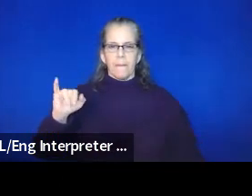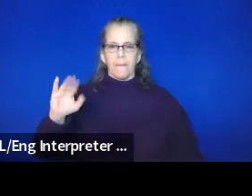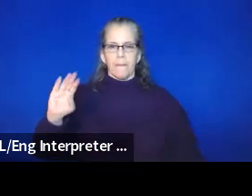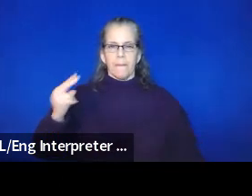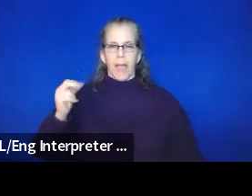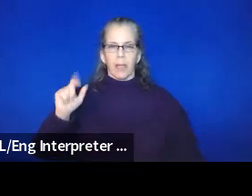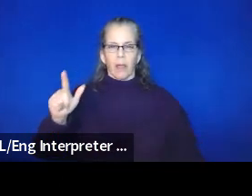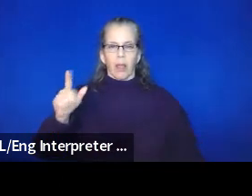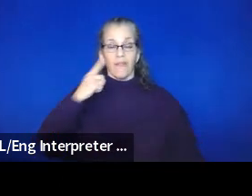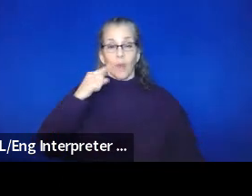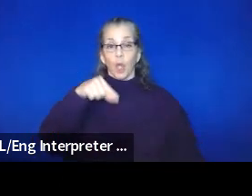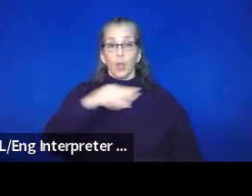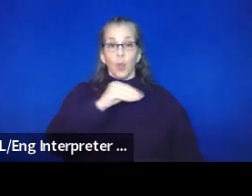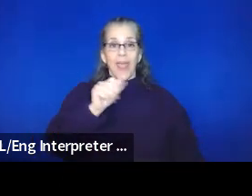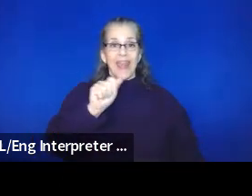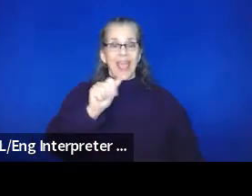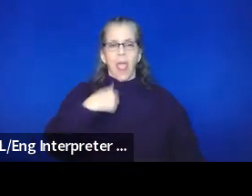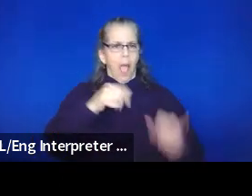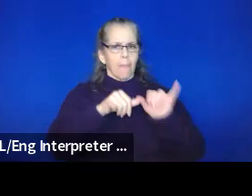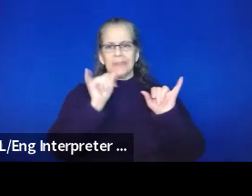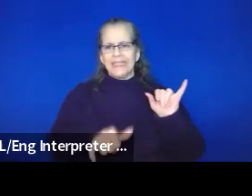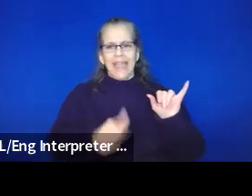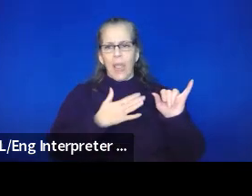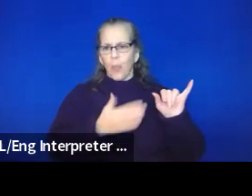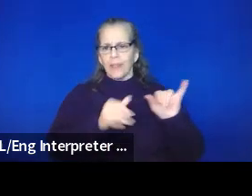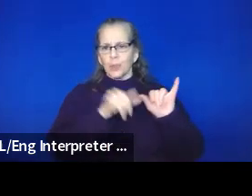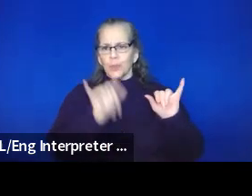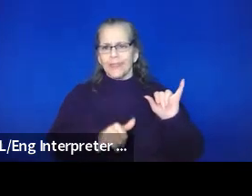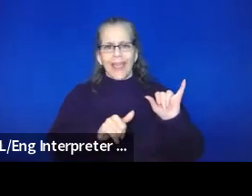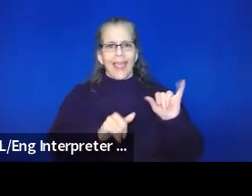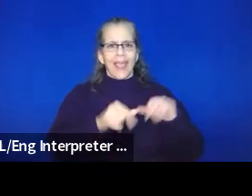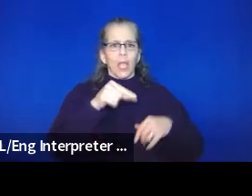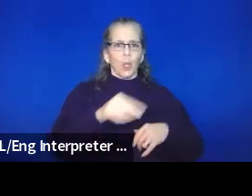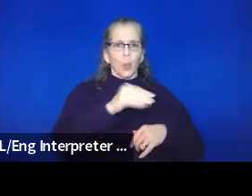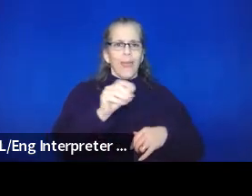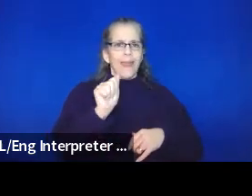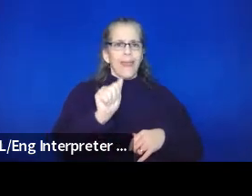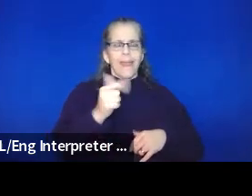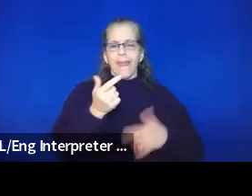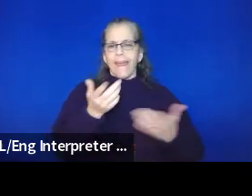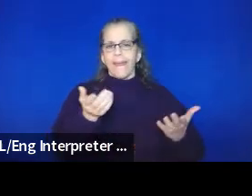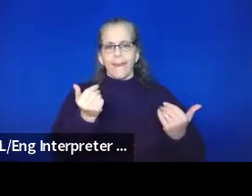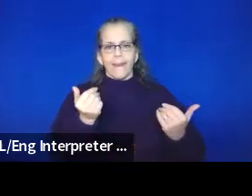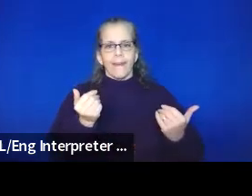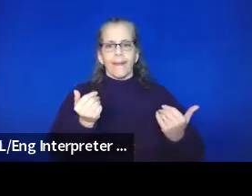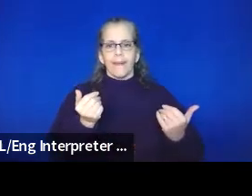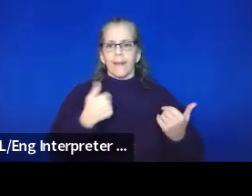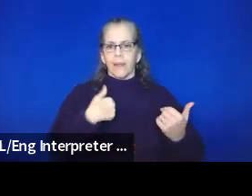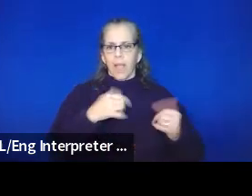And I'm willing to stay here for as long as we can keep the webinar going. So, you have